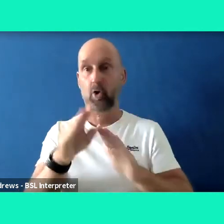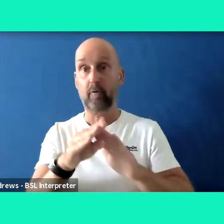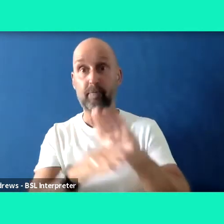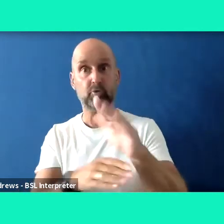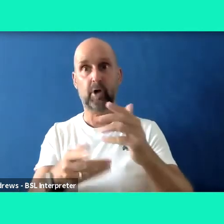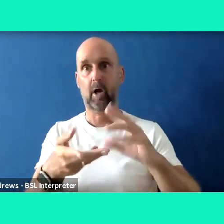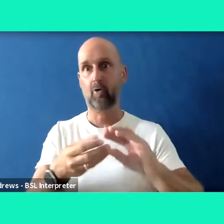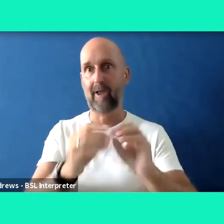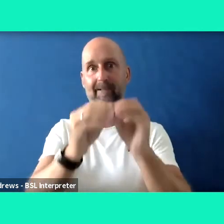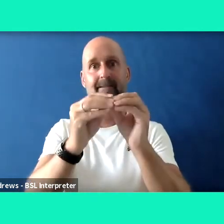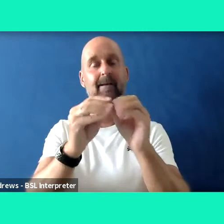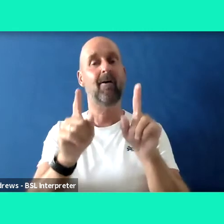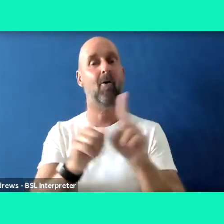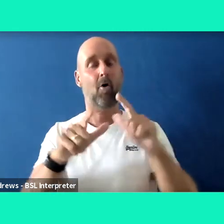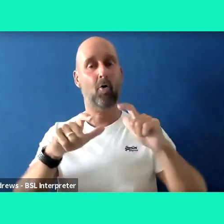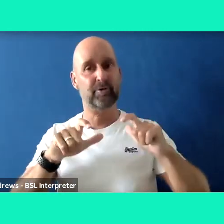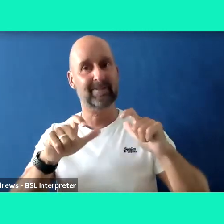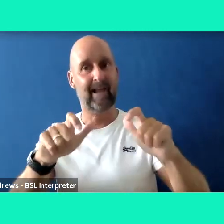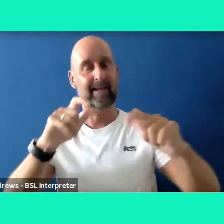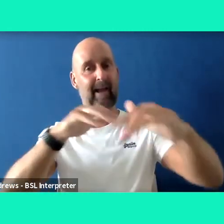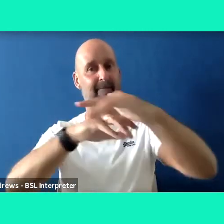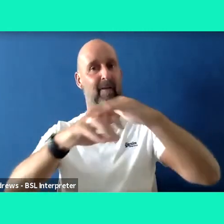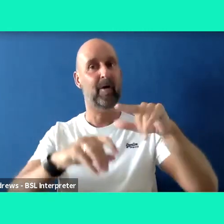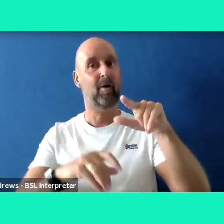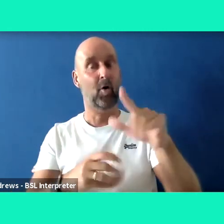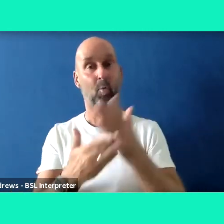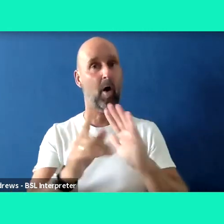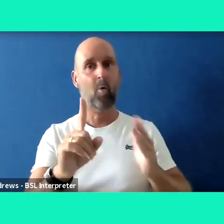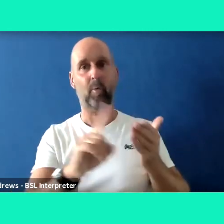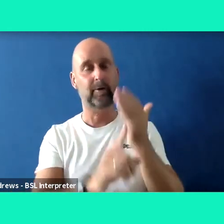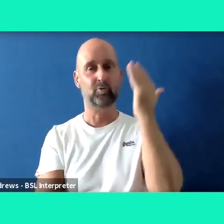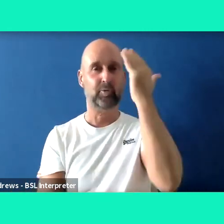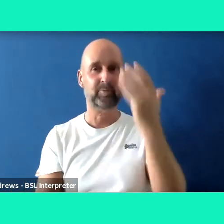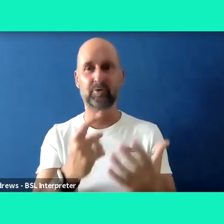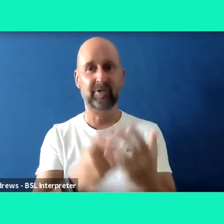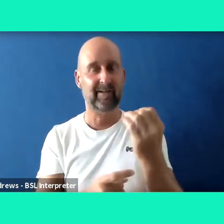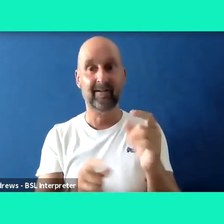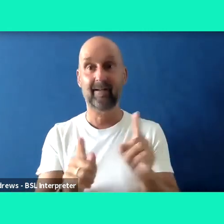creating the sustainable environments that we aspire to build, for example, will be suppressed.